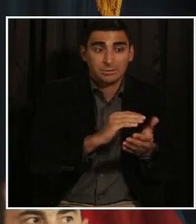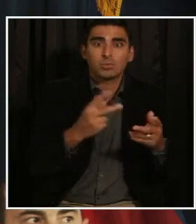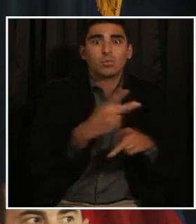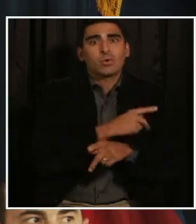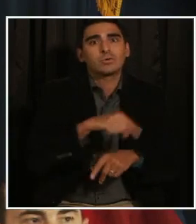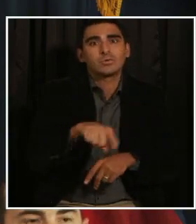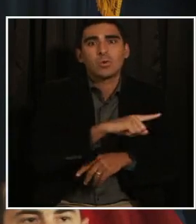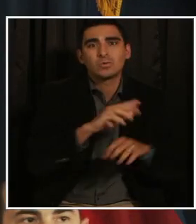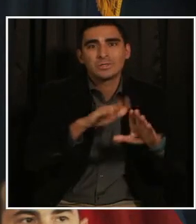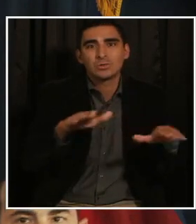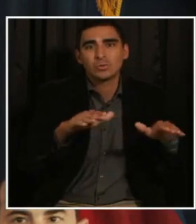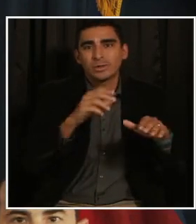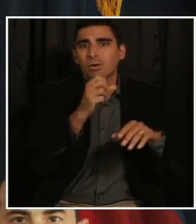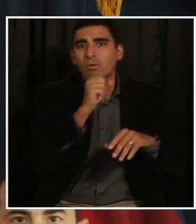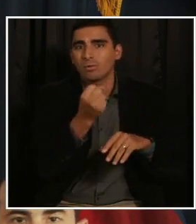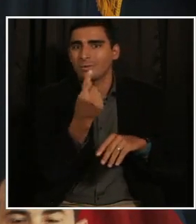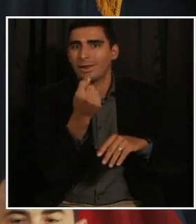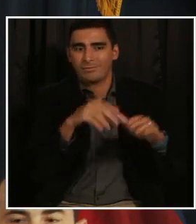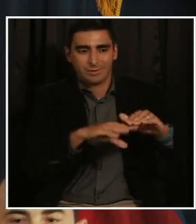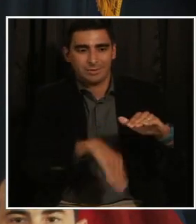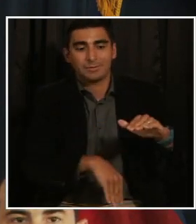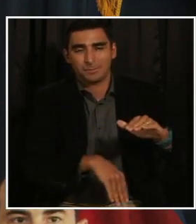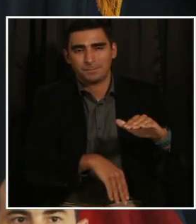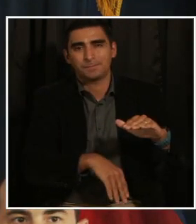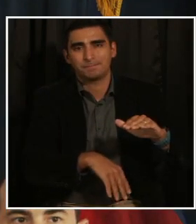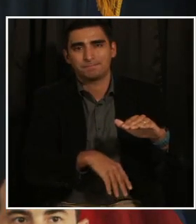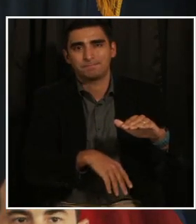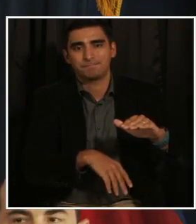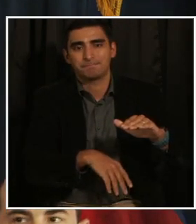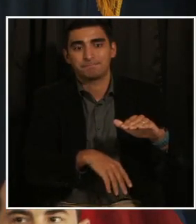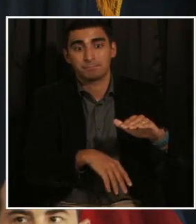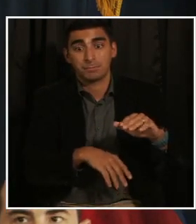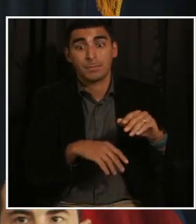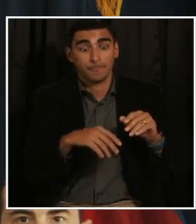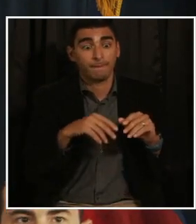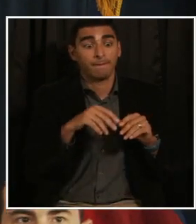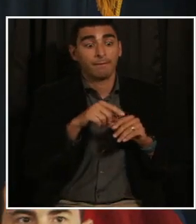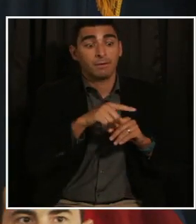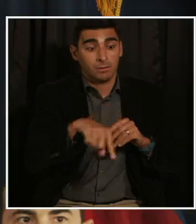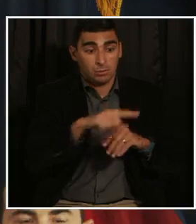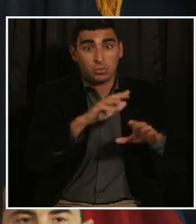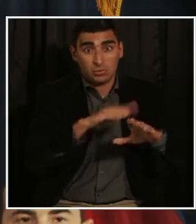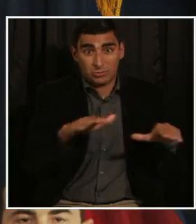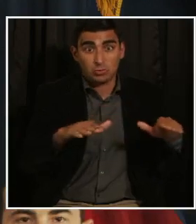getting covet until children are eligible to be vaccinated which we hope will occur in october